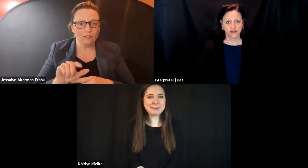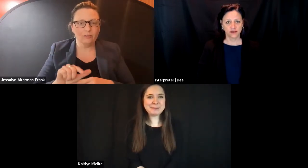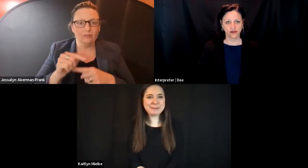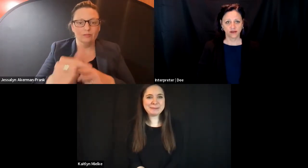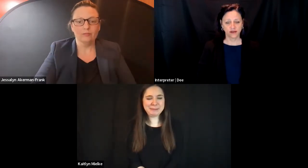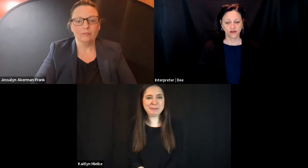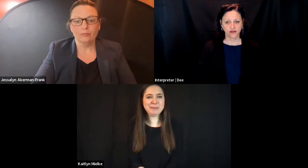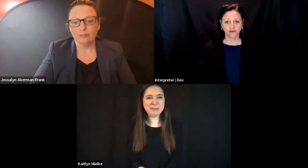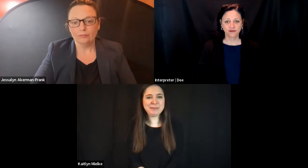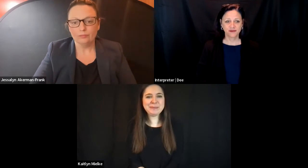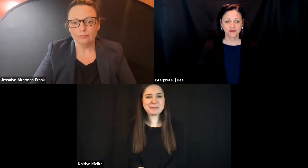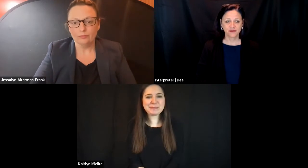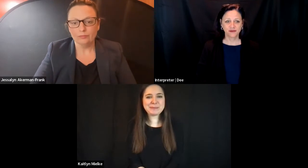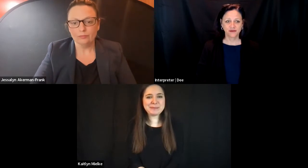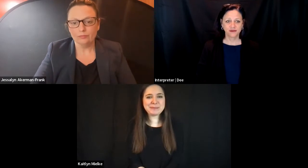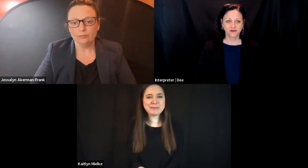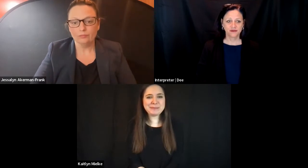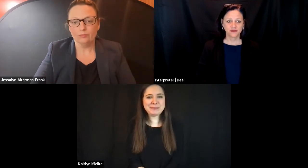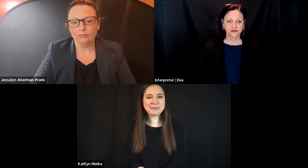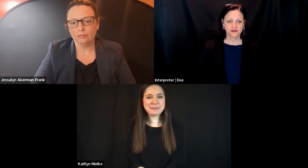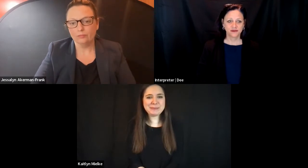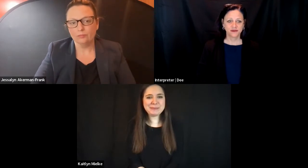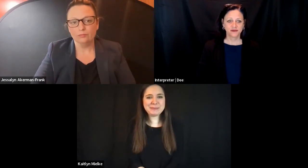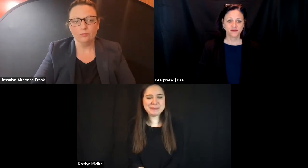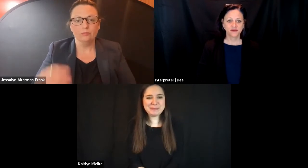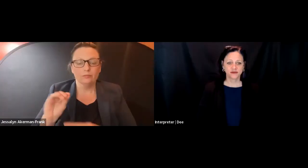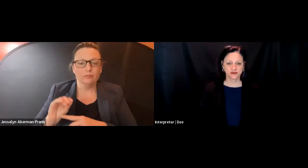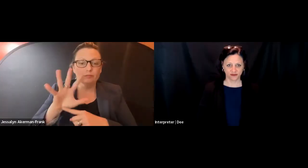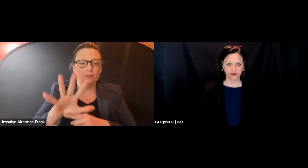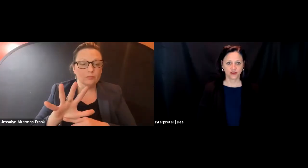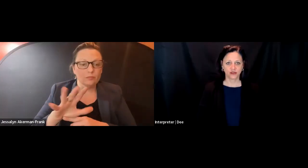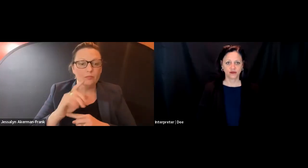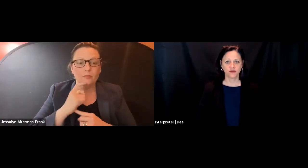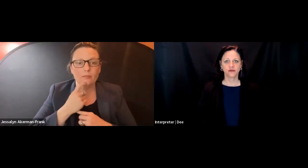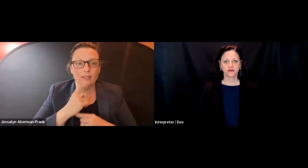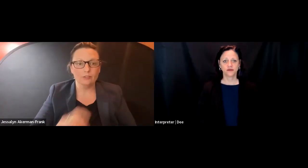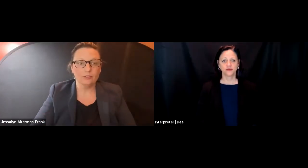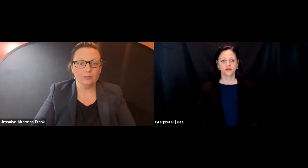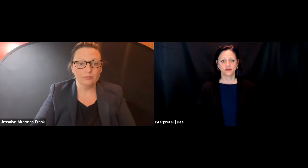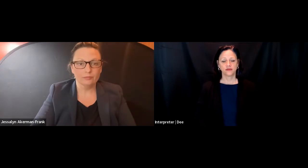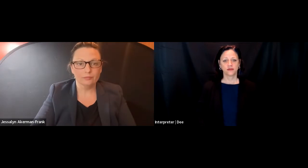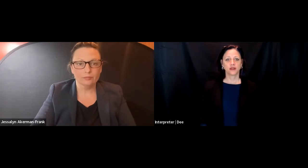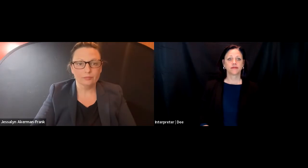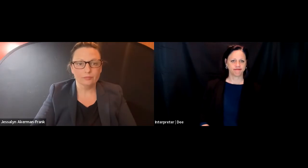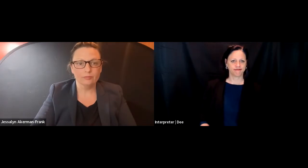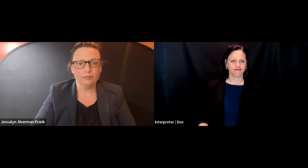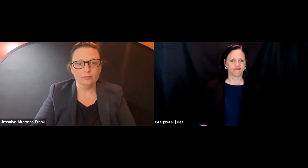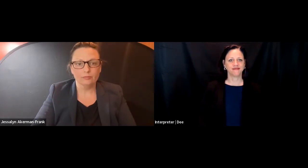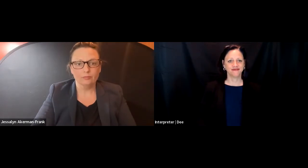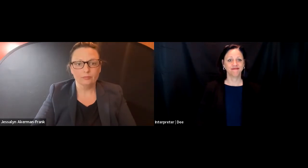Next person is Jon.